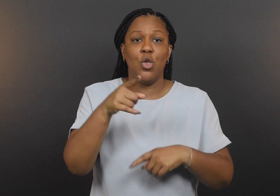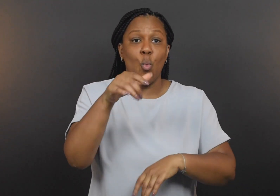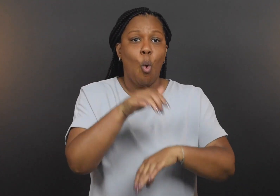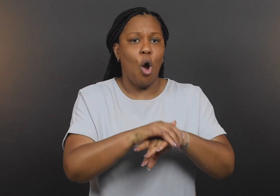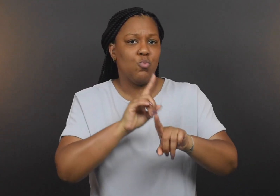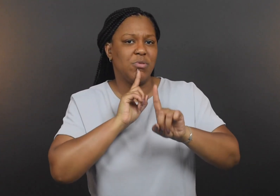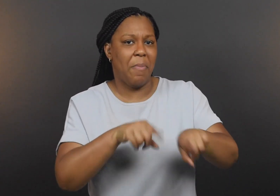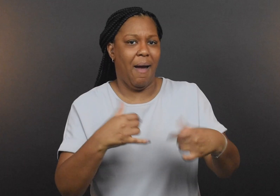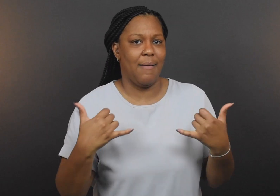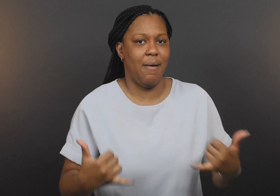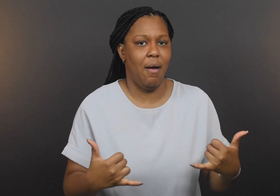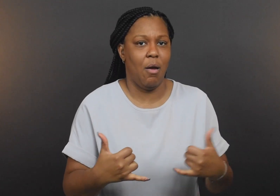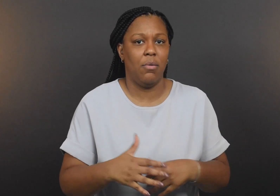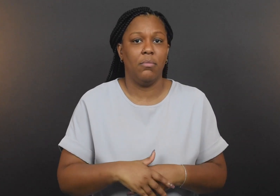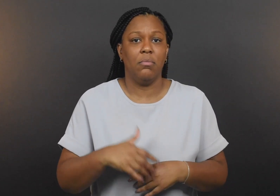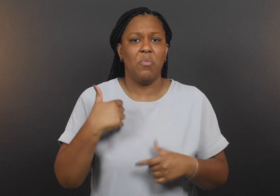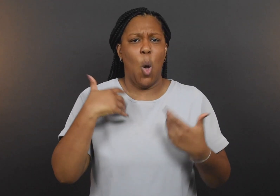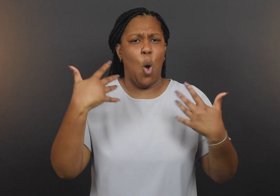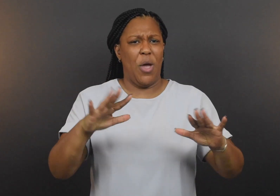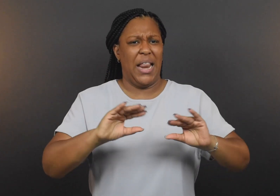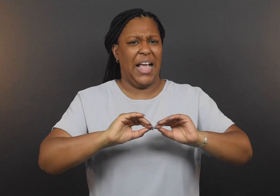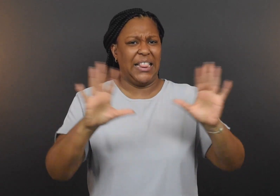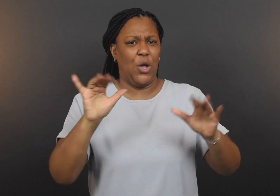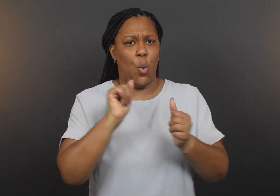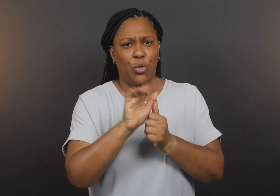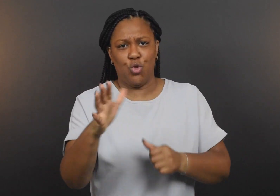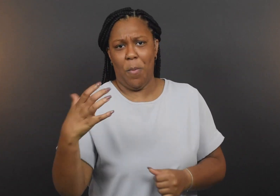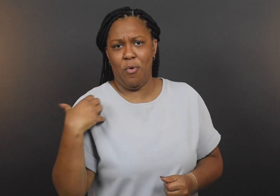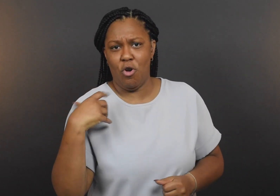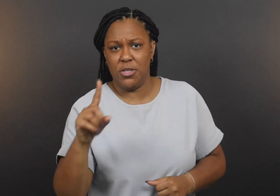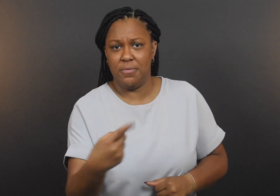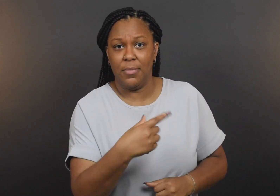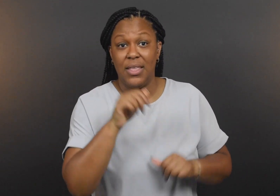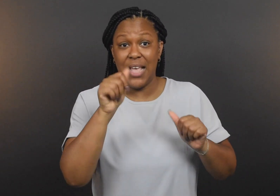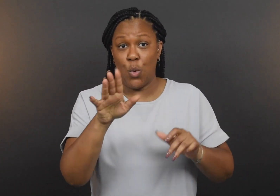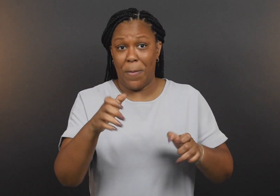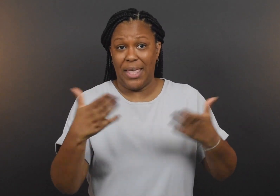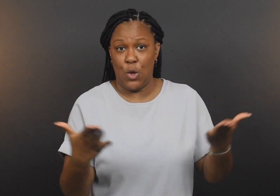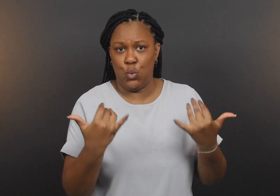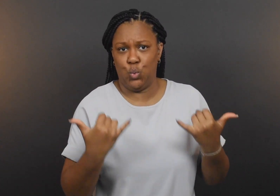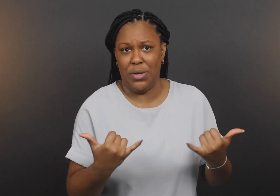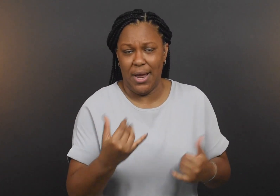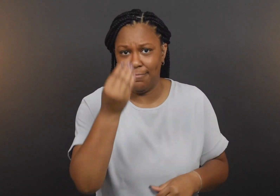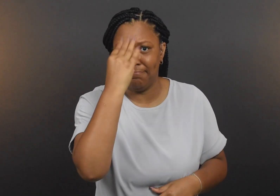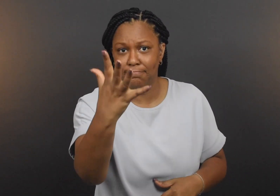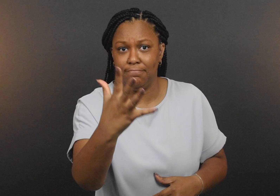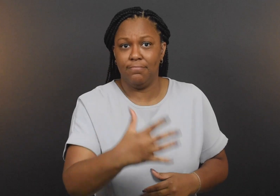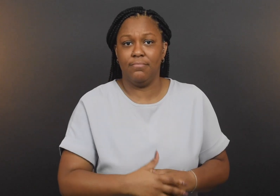“It read something like, ‘Dale, you’re on the response now. I already cleared